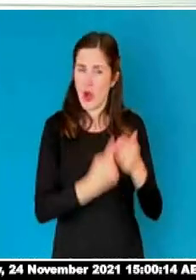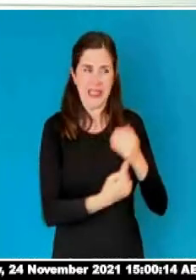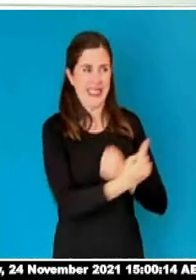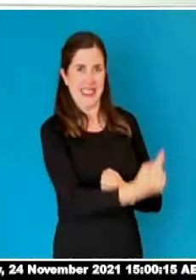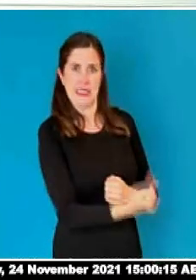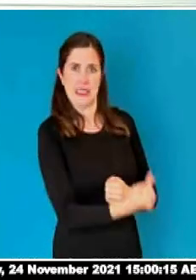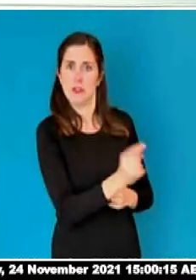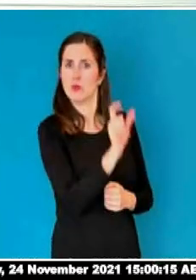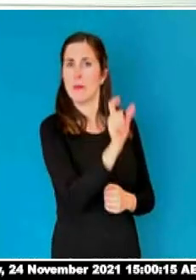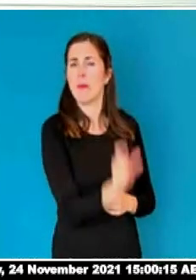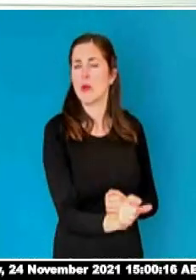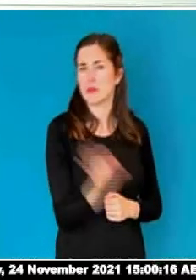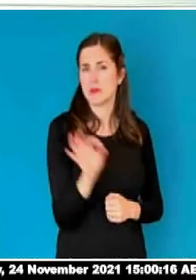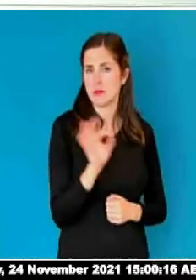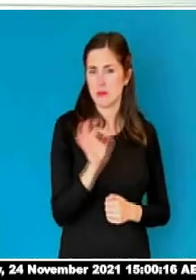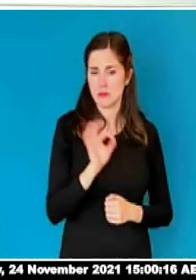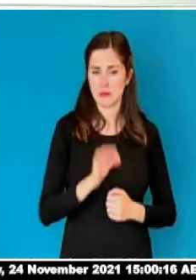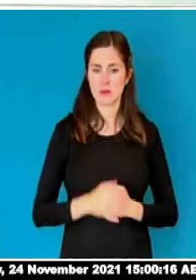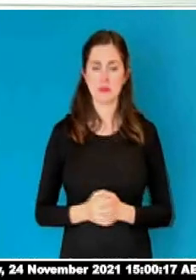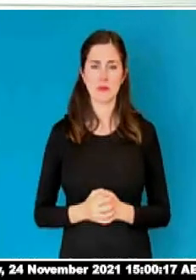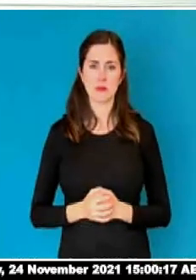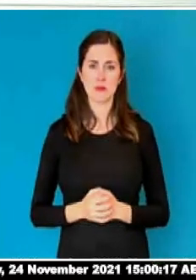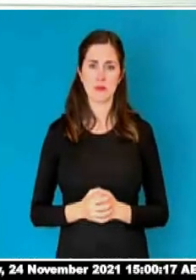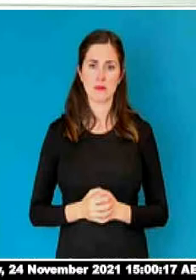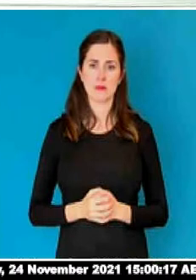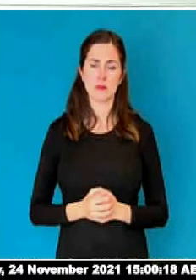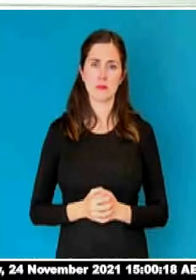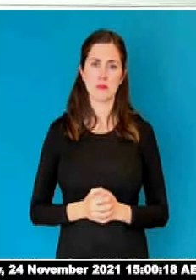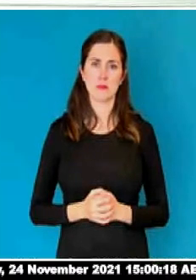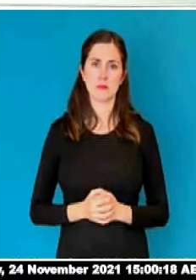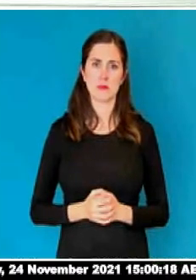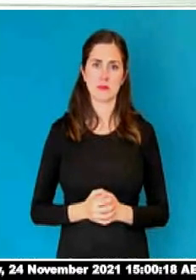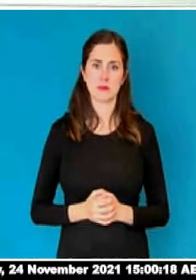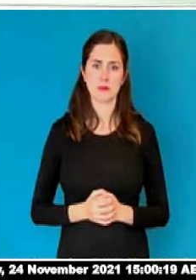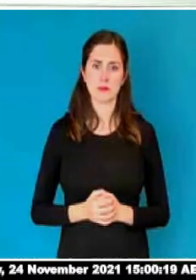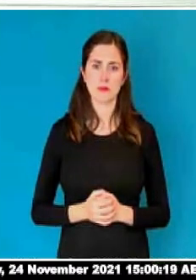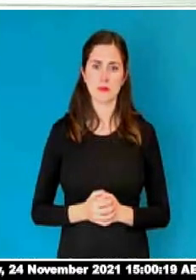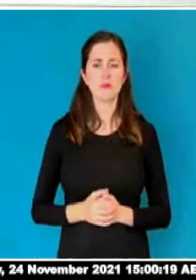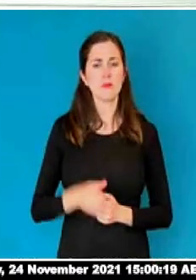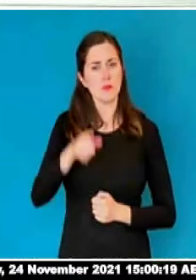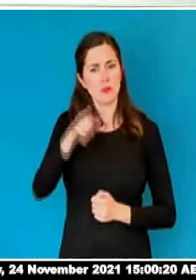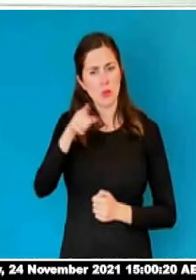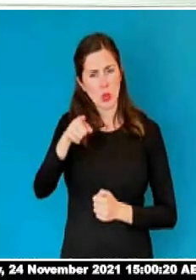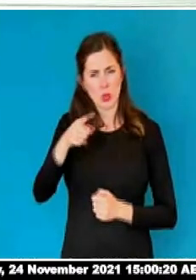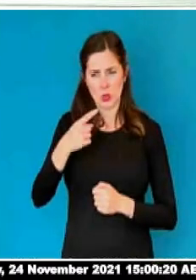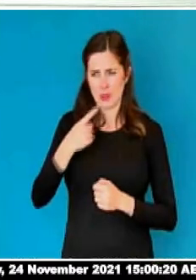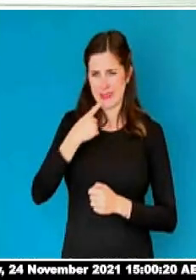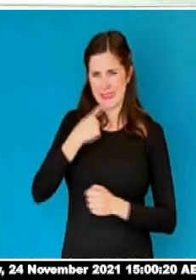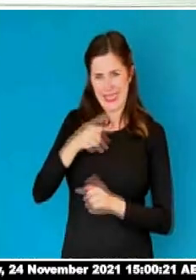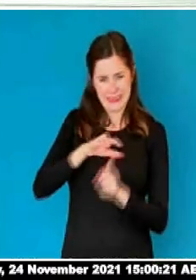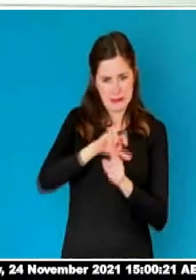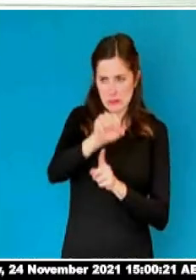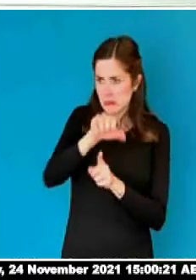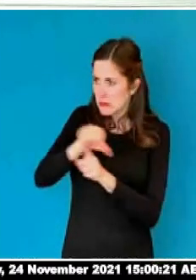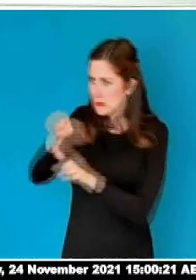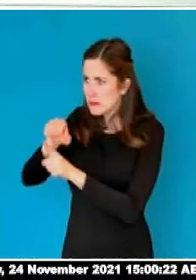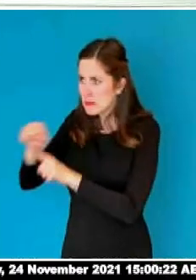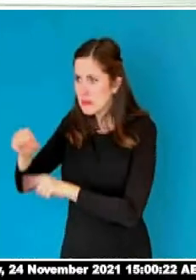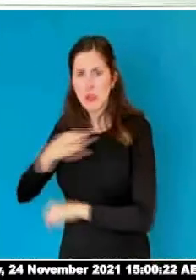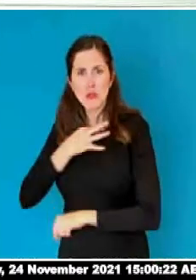In terms of identifying the risk, what work has Safe Work Australia done by way